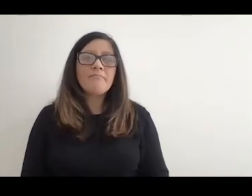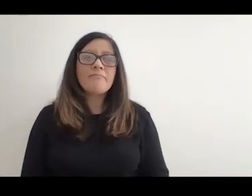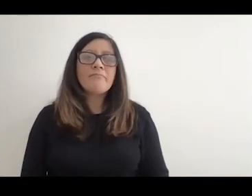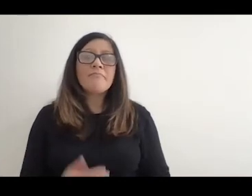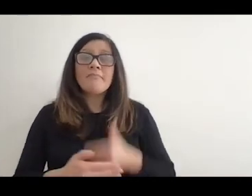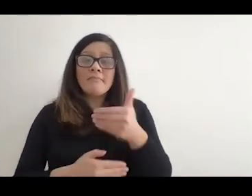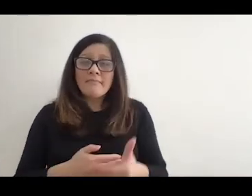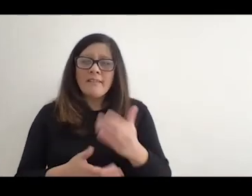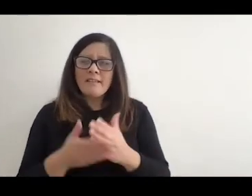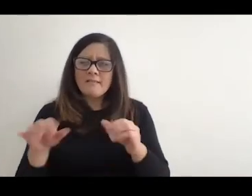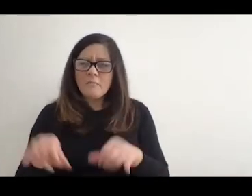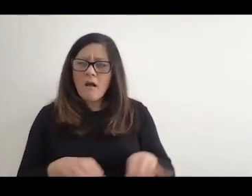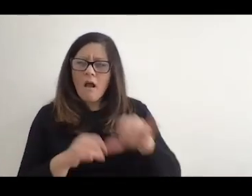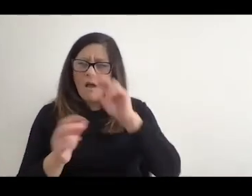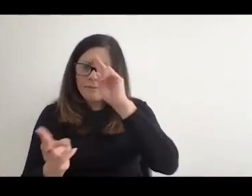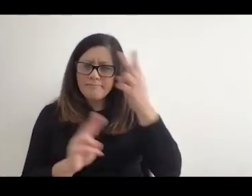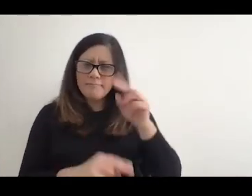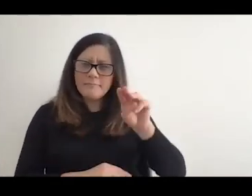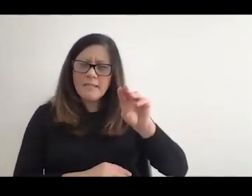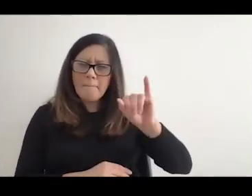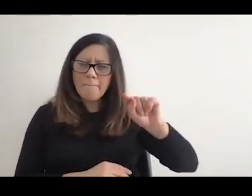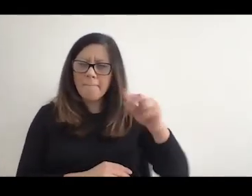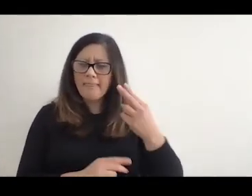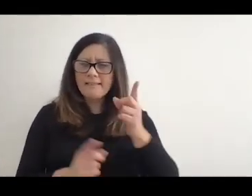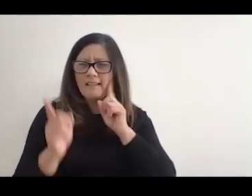that I've heard over the years.